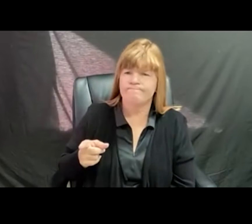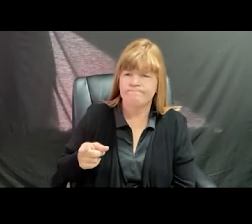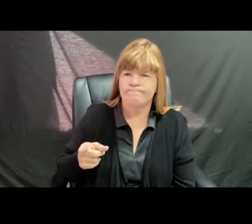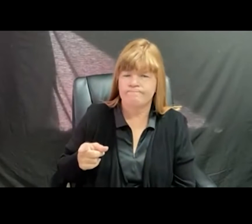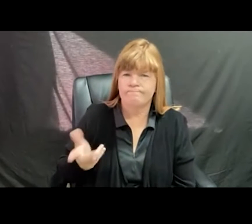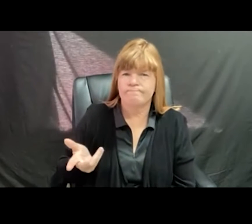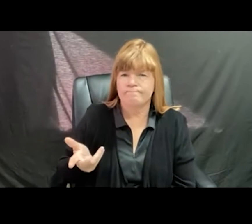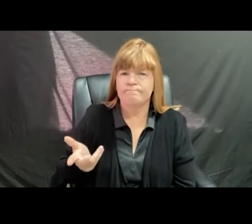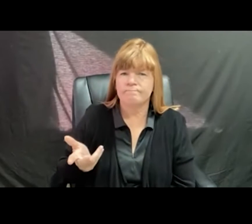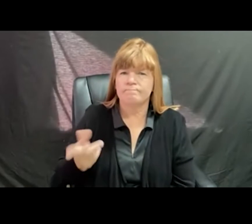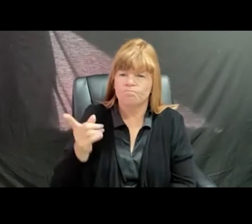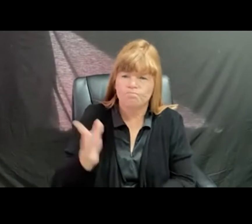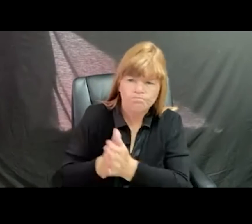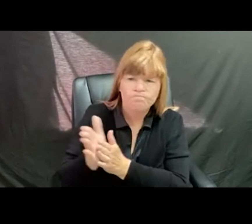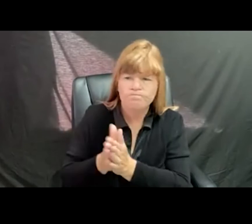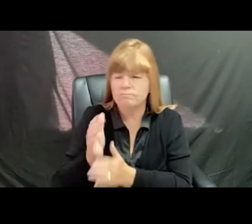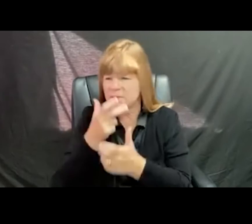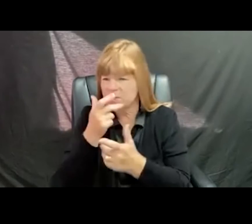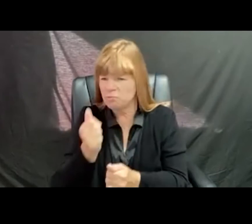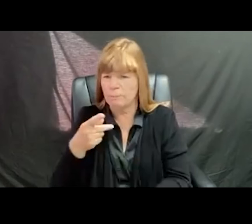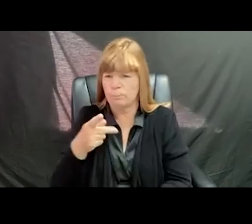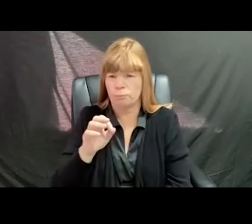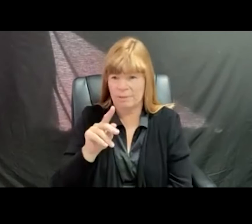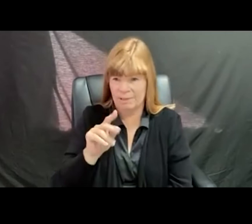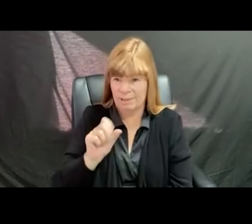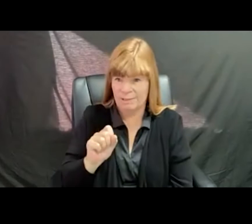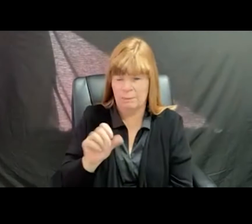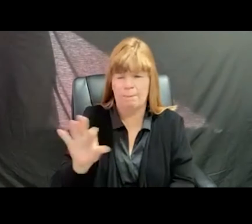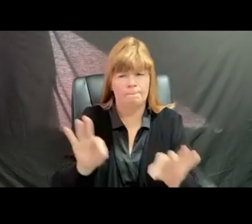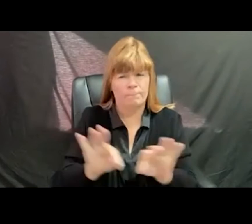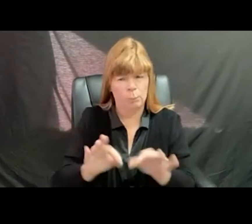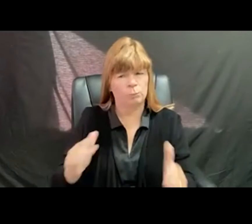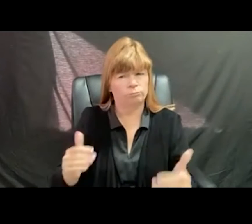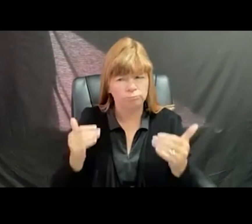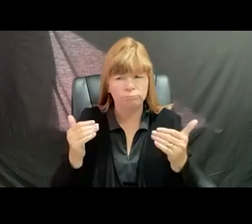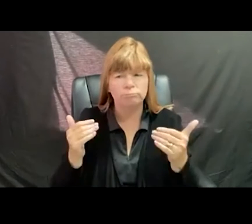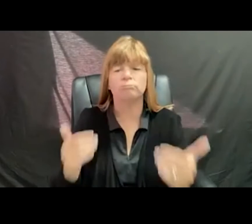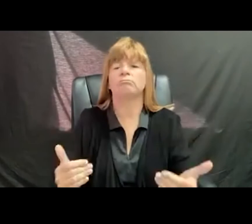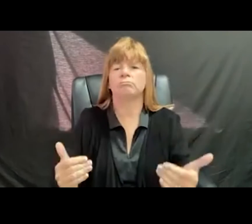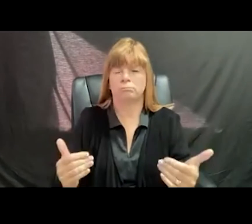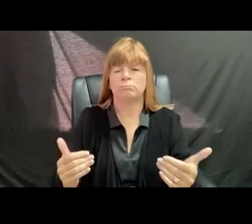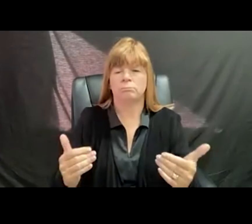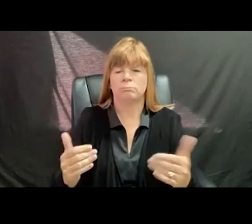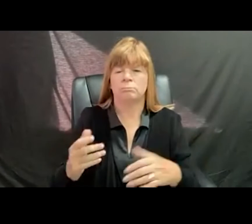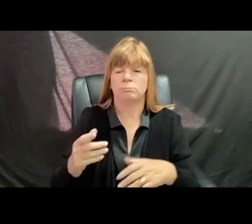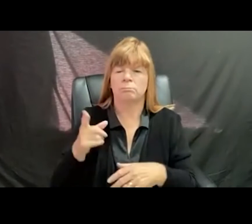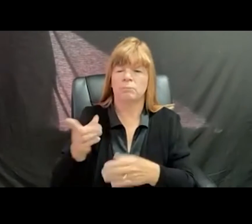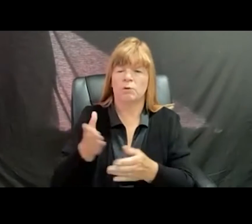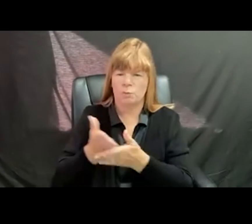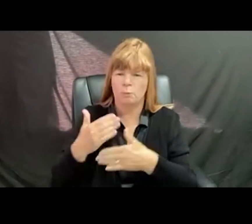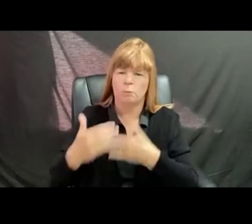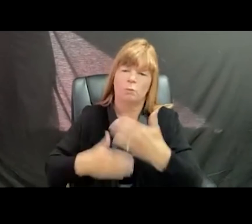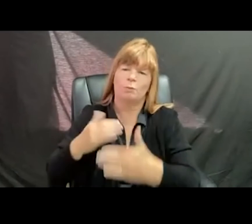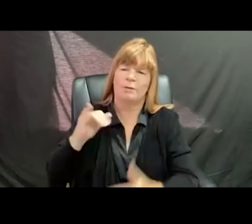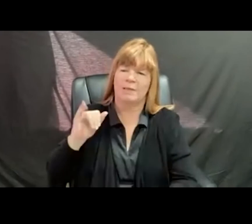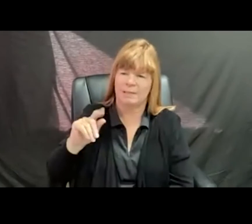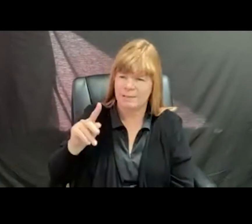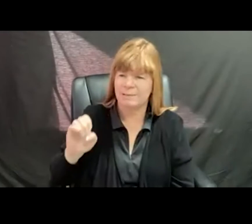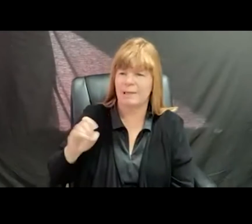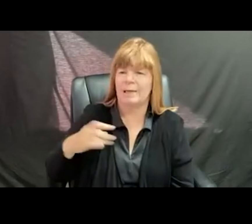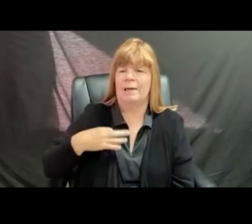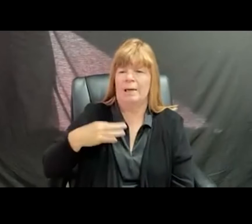interested in pre-ETS it would be important to get them through the intake an application process um